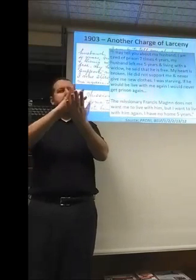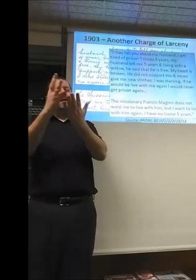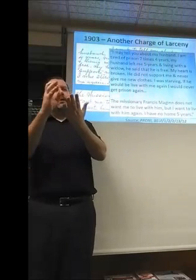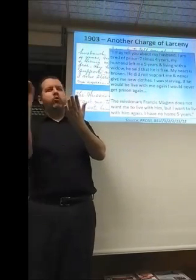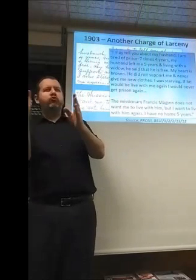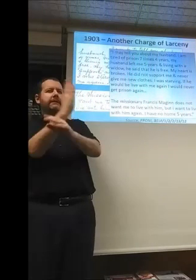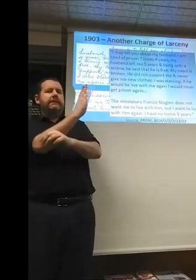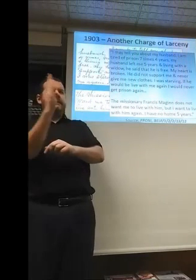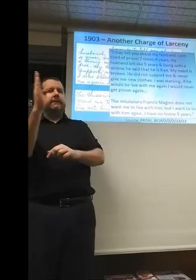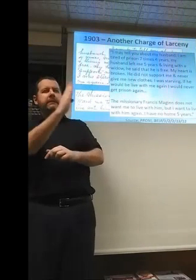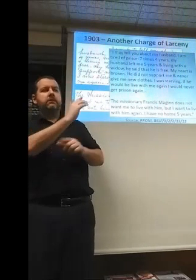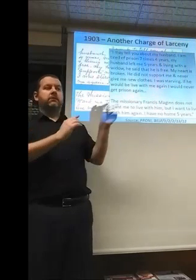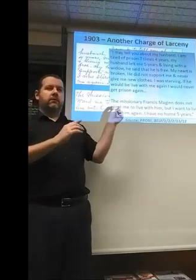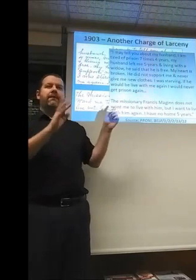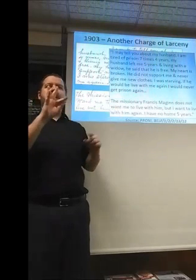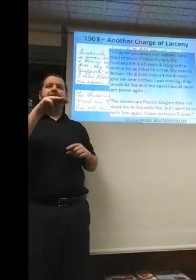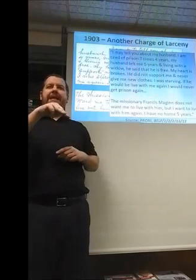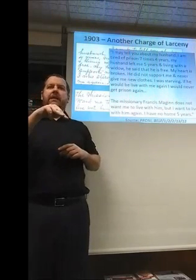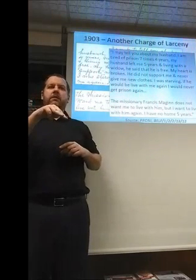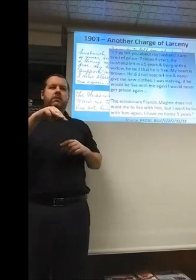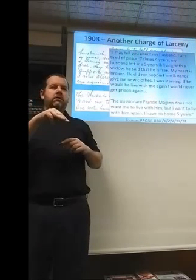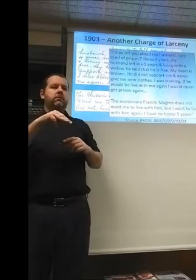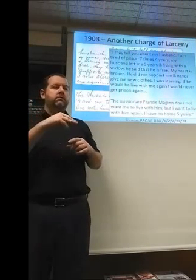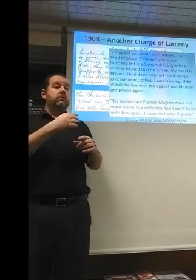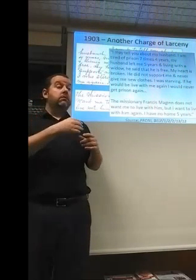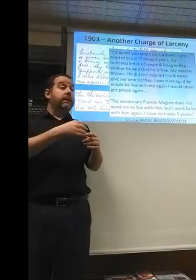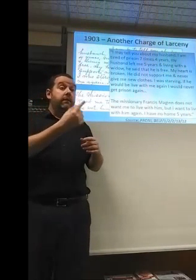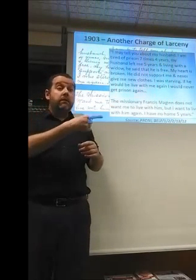to Maria, Maria used the stick to point at the two officers.